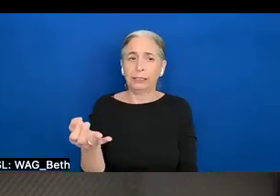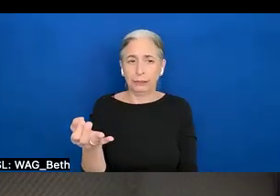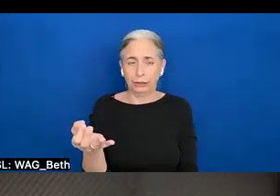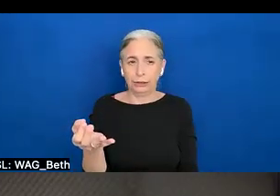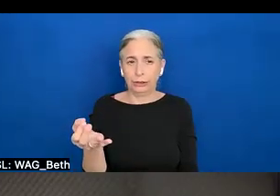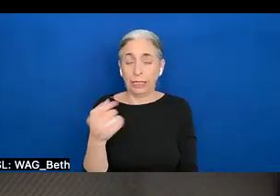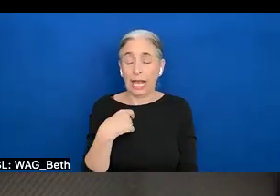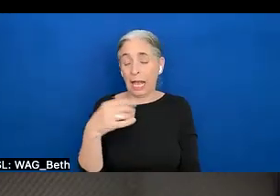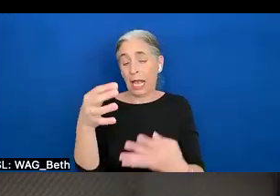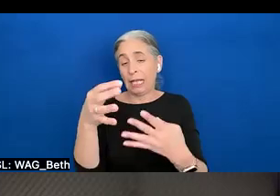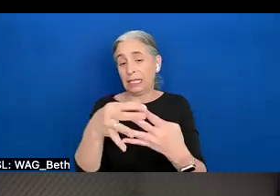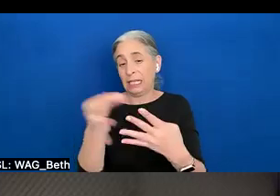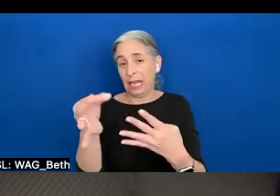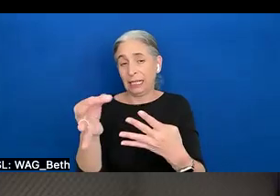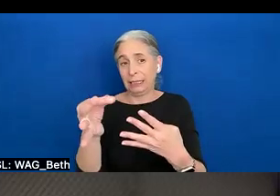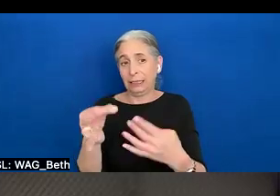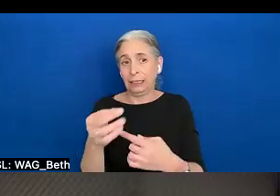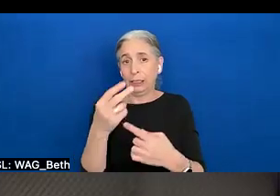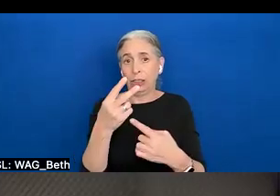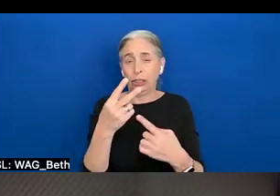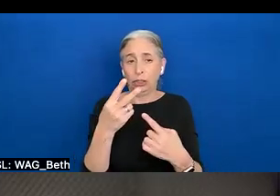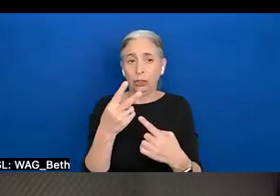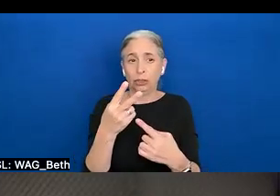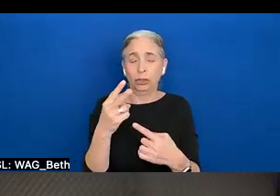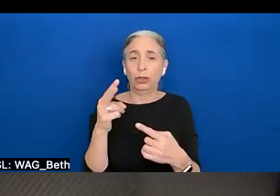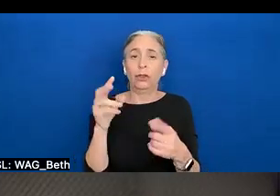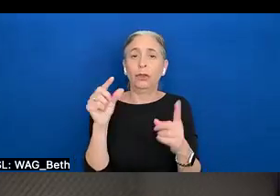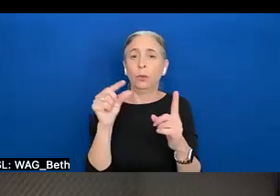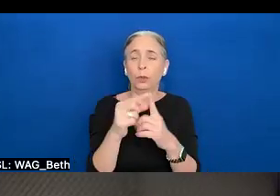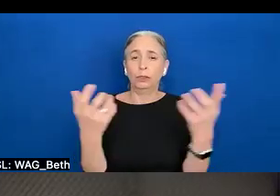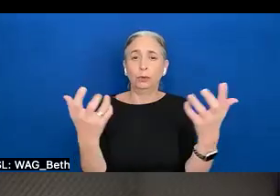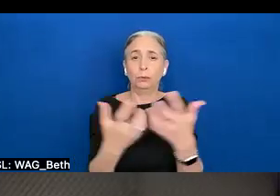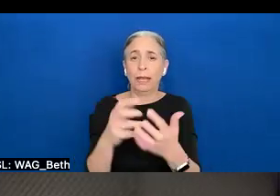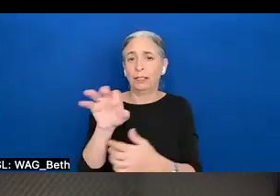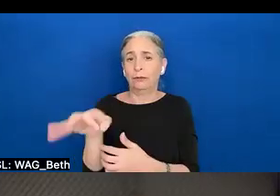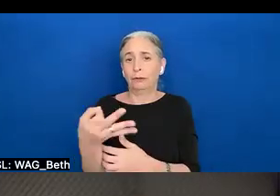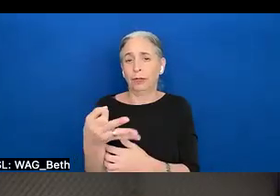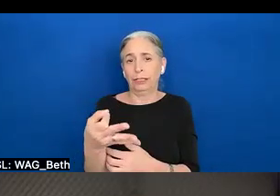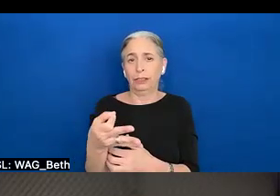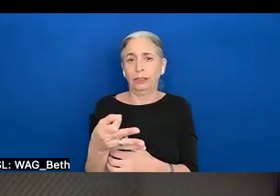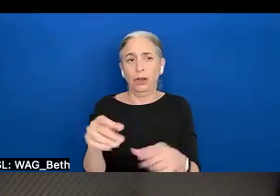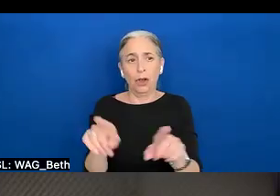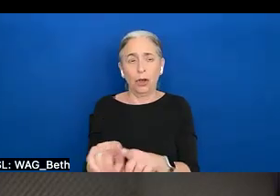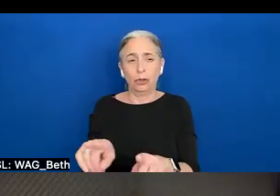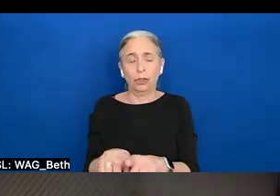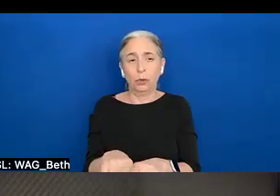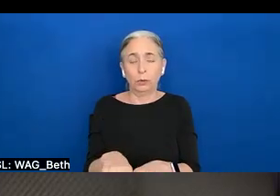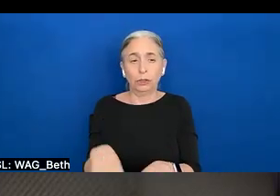French. I select those two words and set the language to French. And then there is this, and it's German.